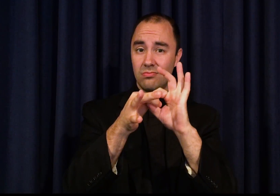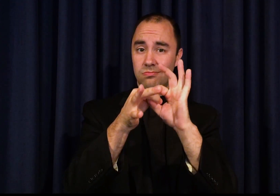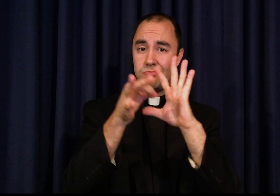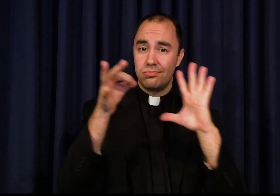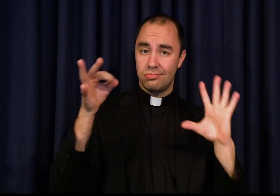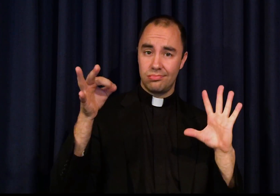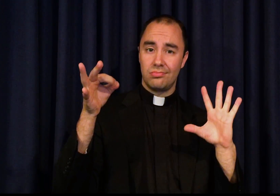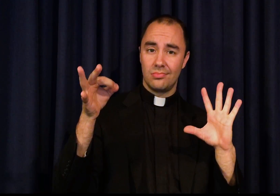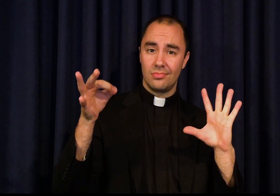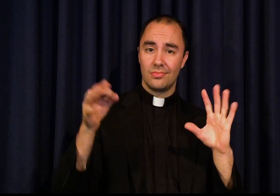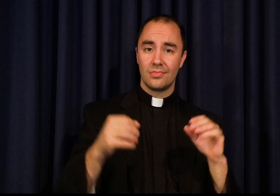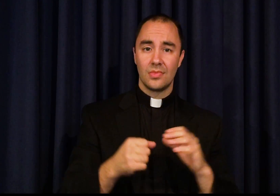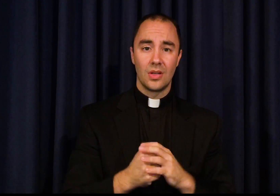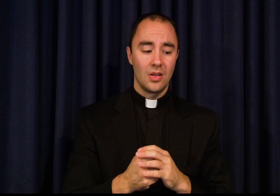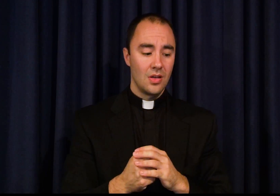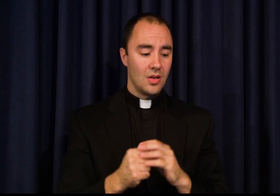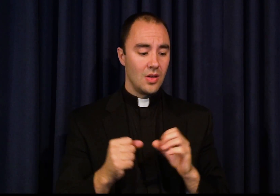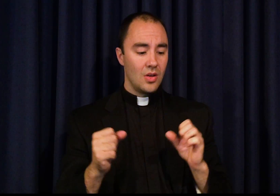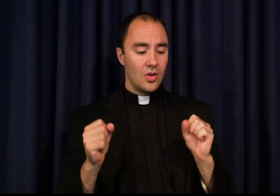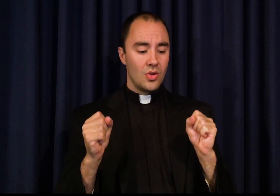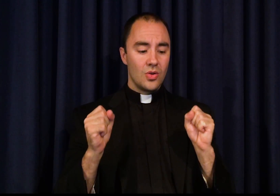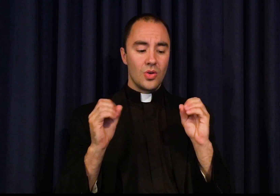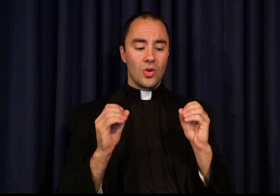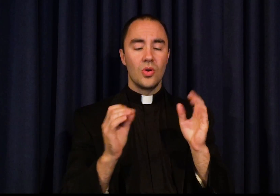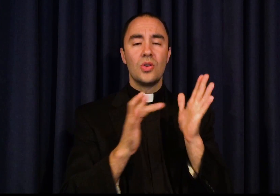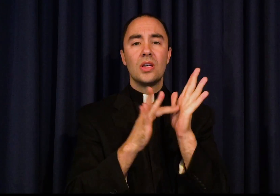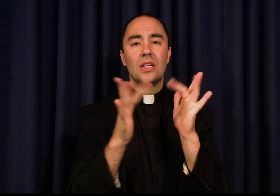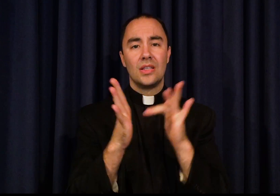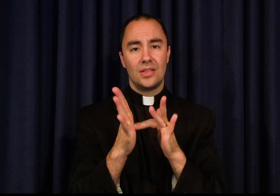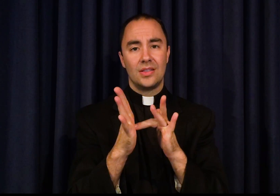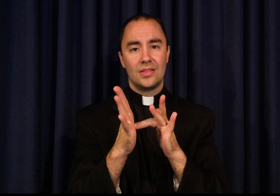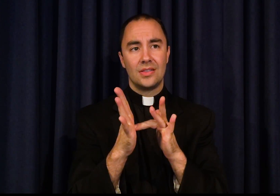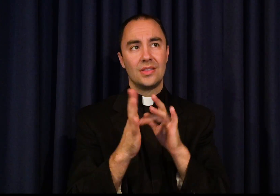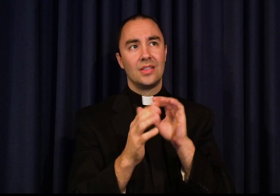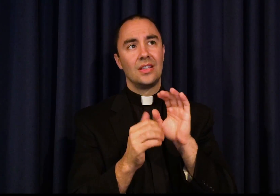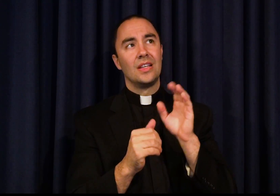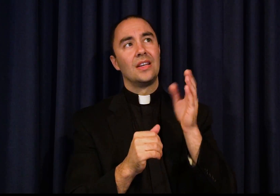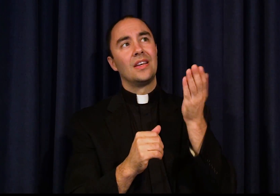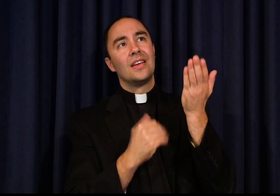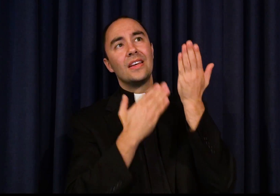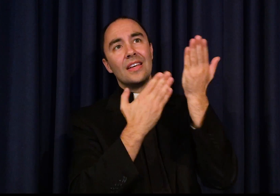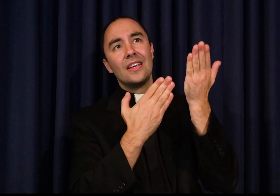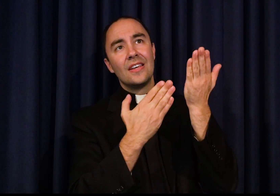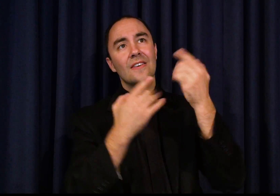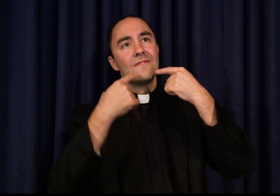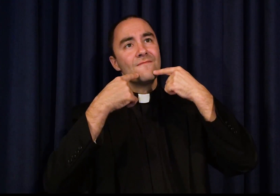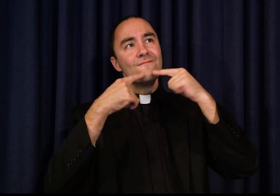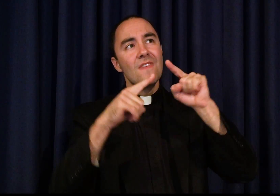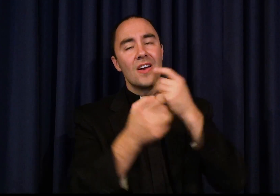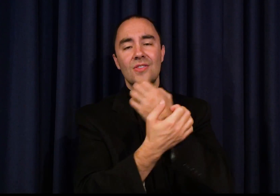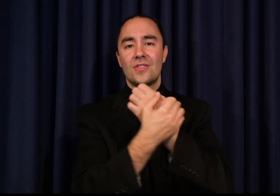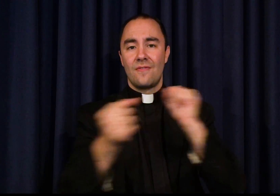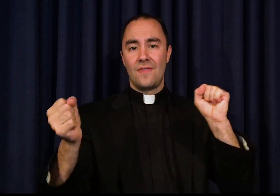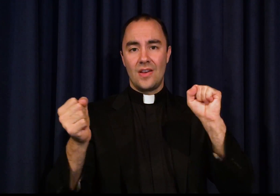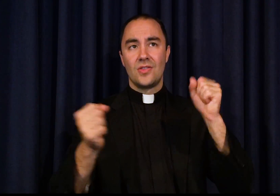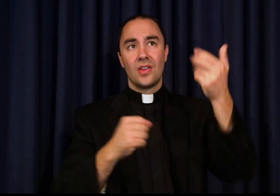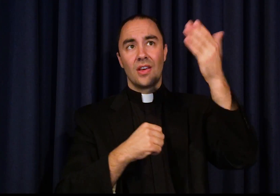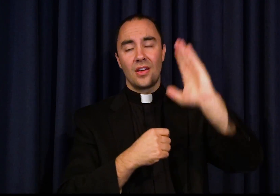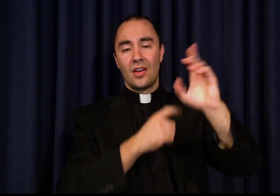weak, it breaks it down or sometimes it even breaks it off. So when we're talking